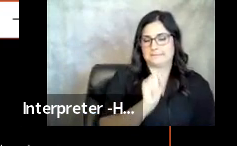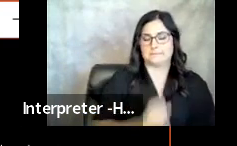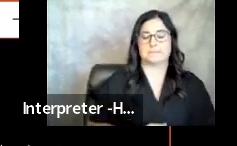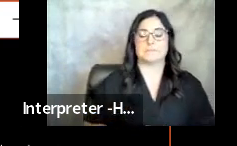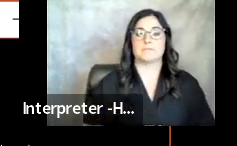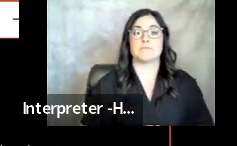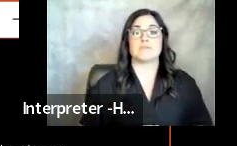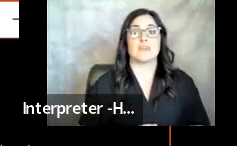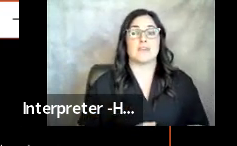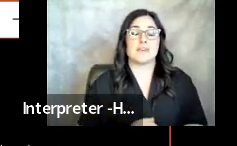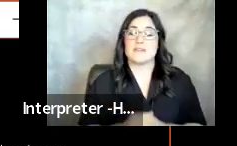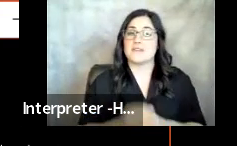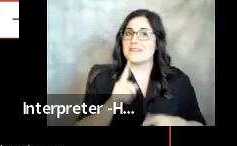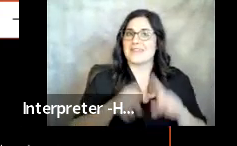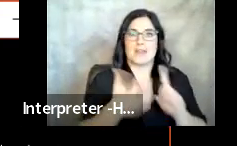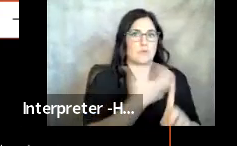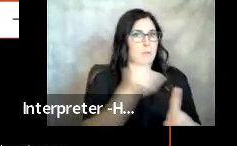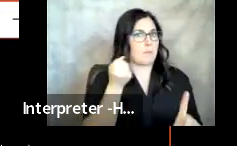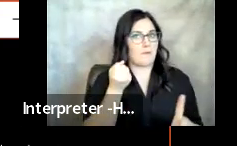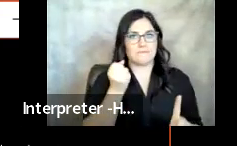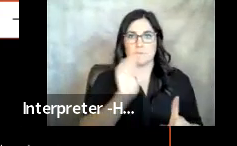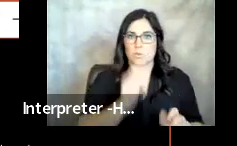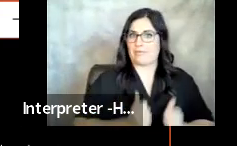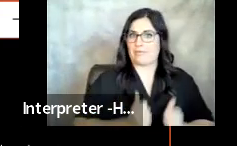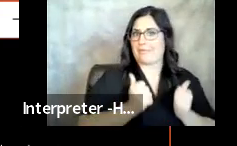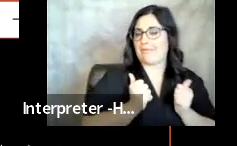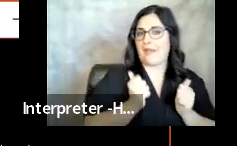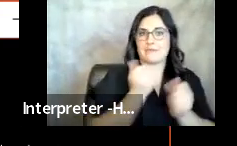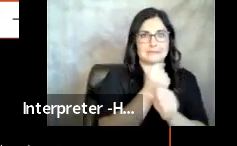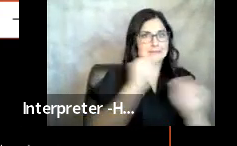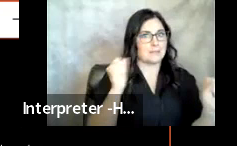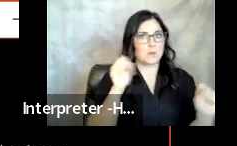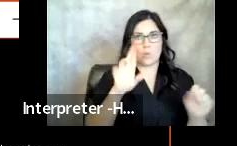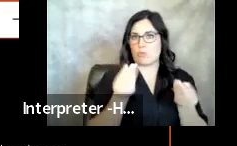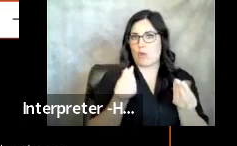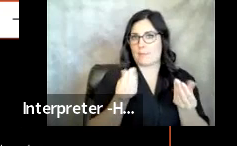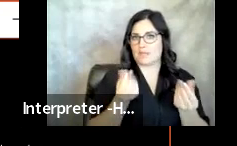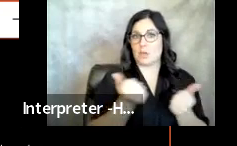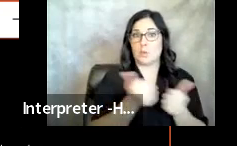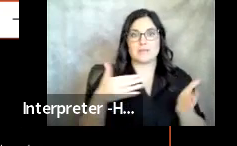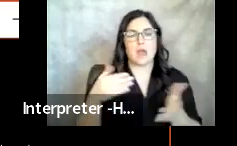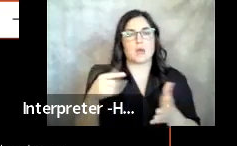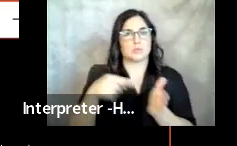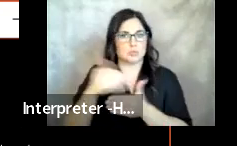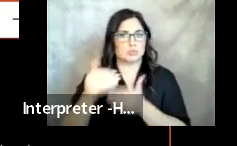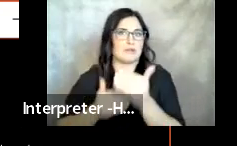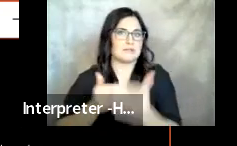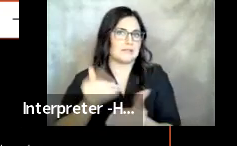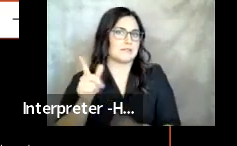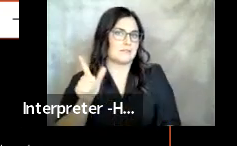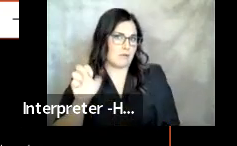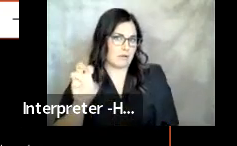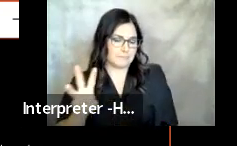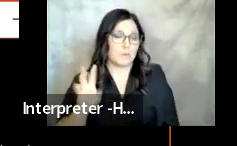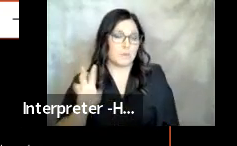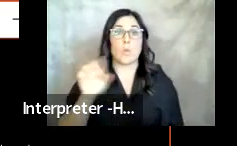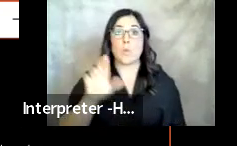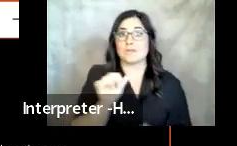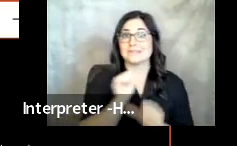And it can't deprive you of life, liberty or property without. Due process of. Law, nor deny to any person.